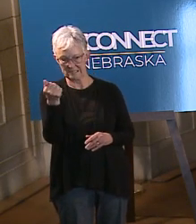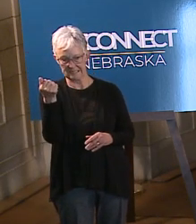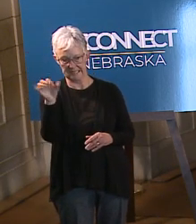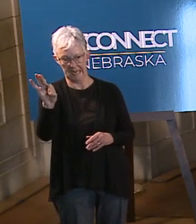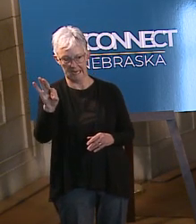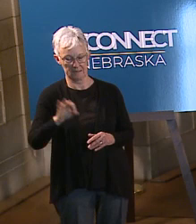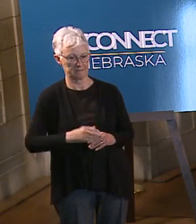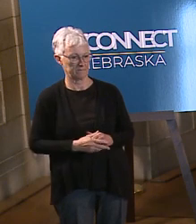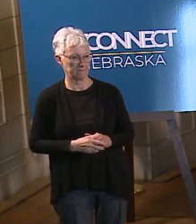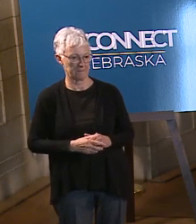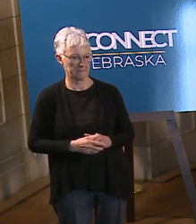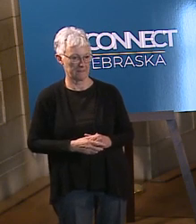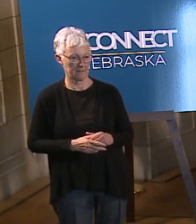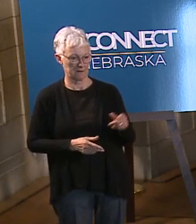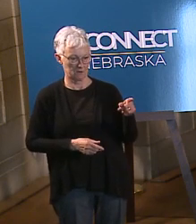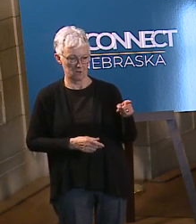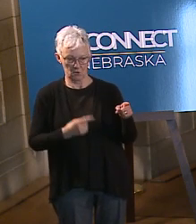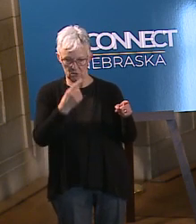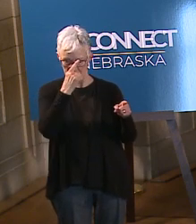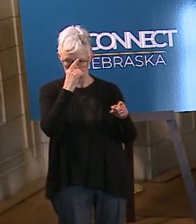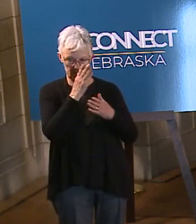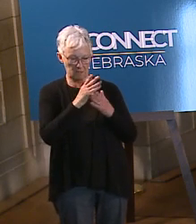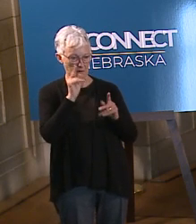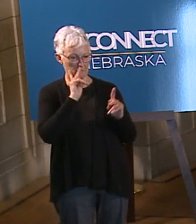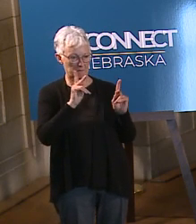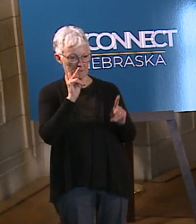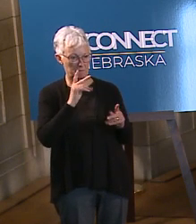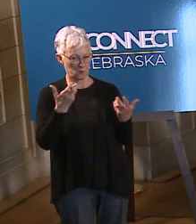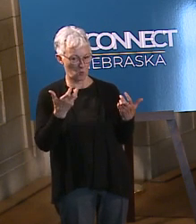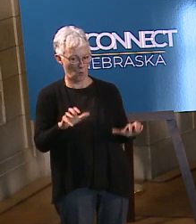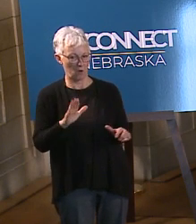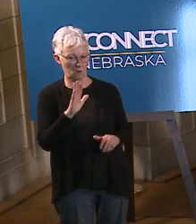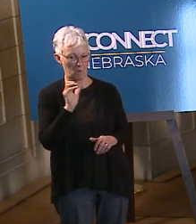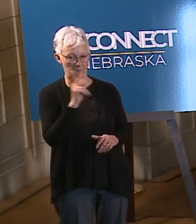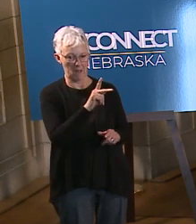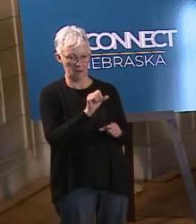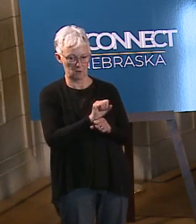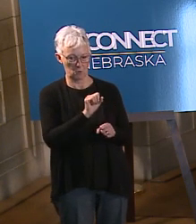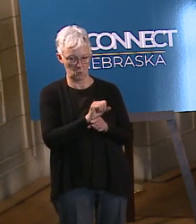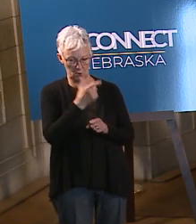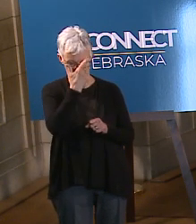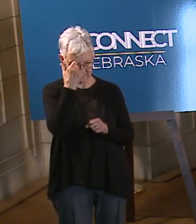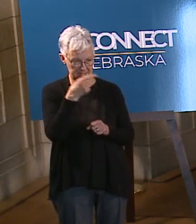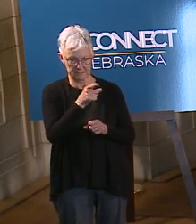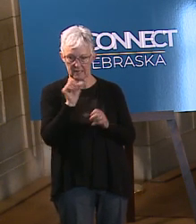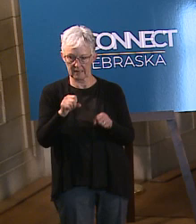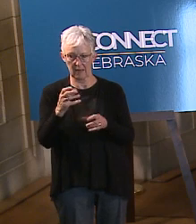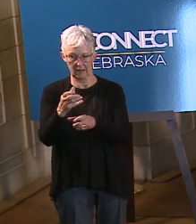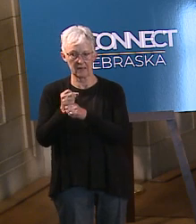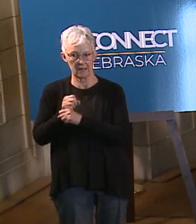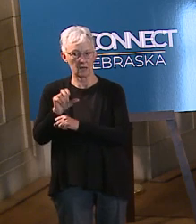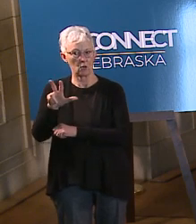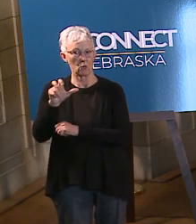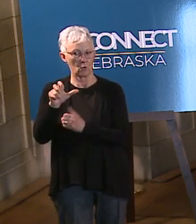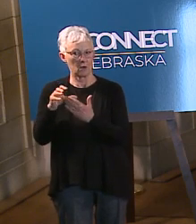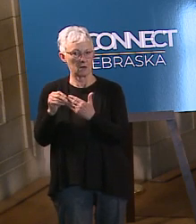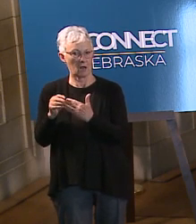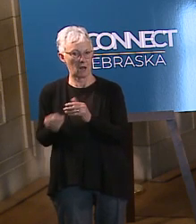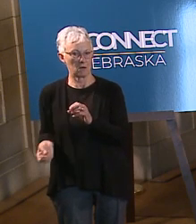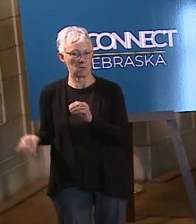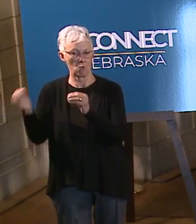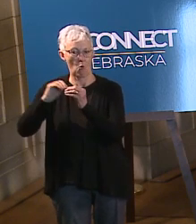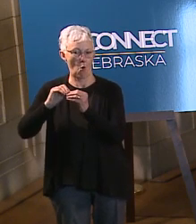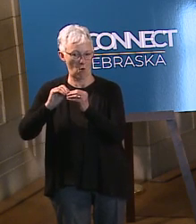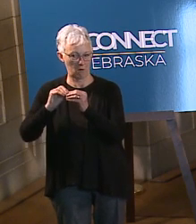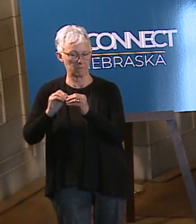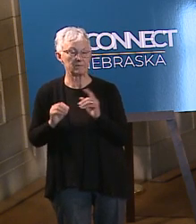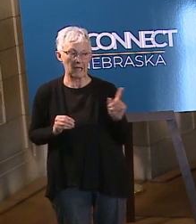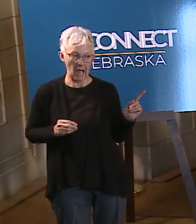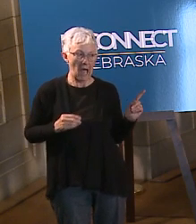EFFECTIVE JUNE 19TH.